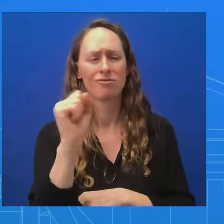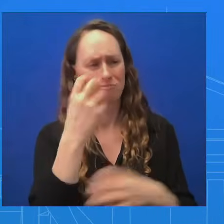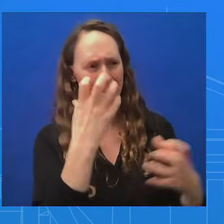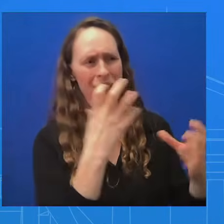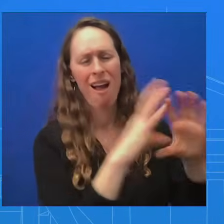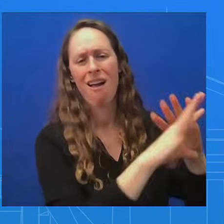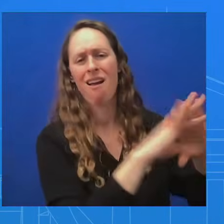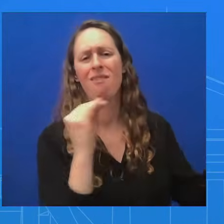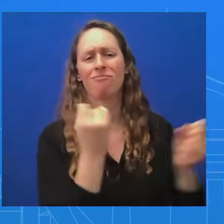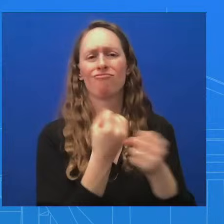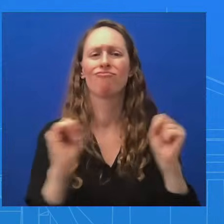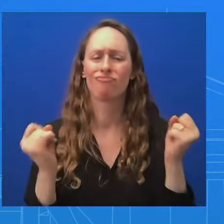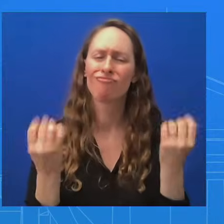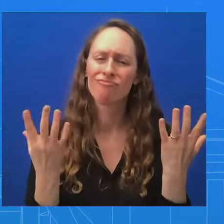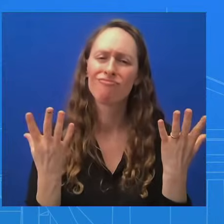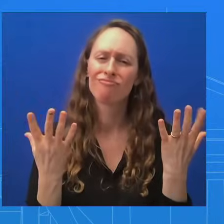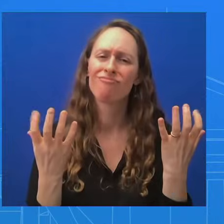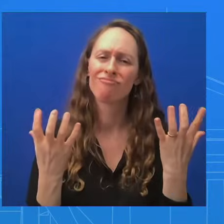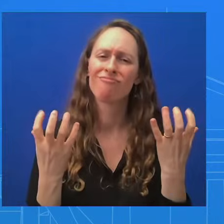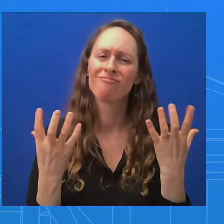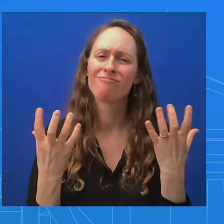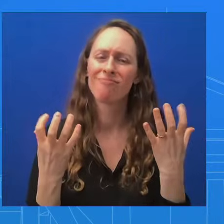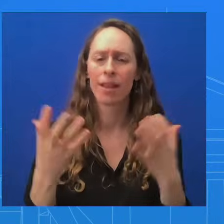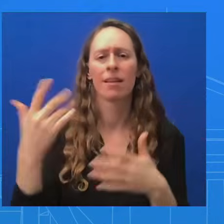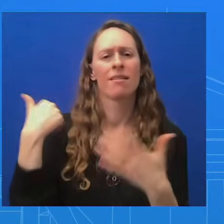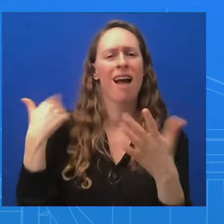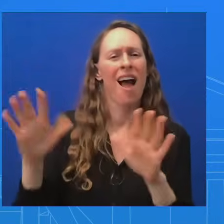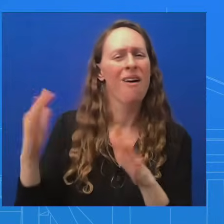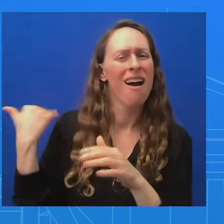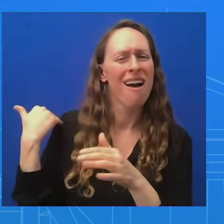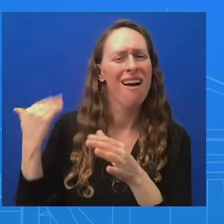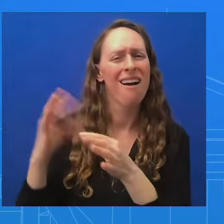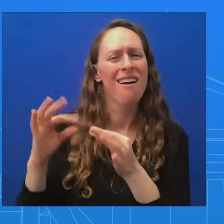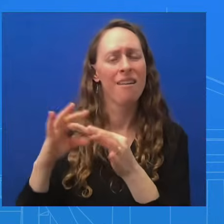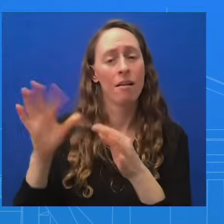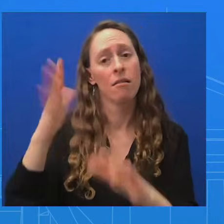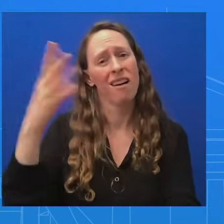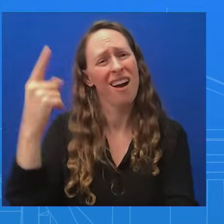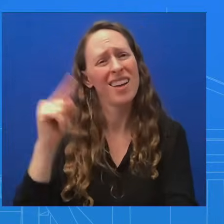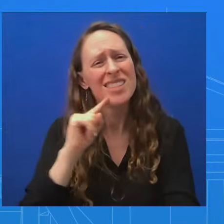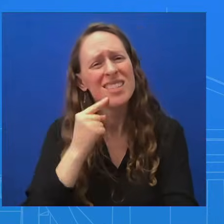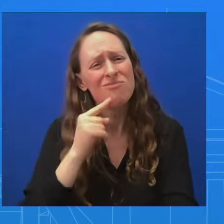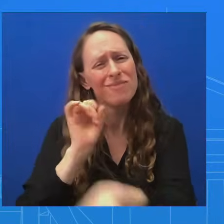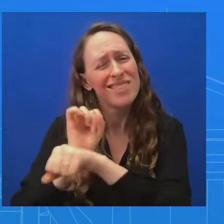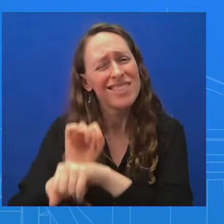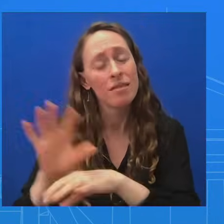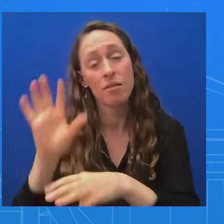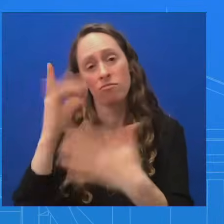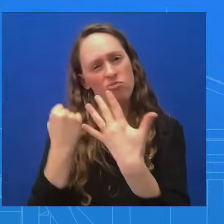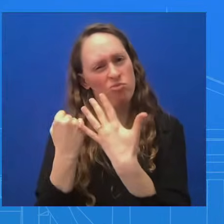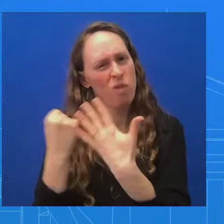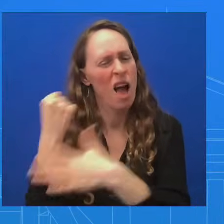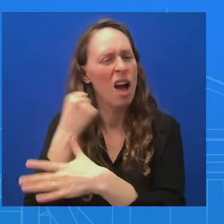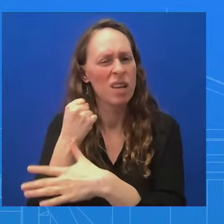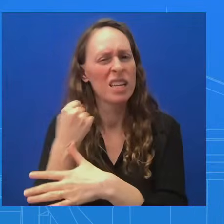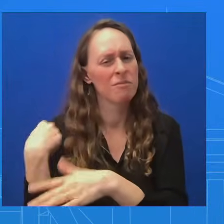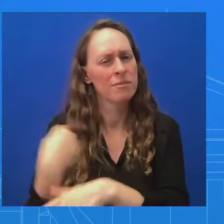that work is serious and it's sober and it's ongoing. And -- and we are represented at that table in the region, trying to get those hostages released.